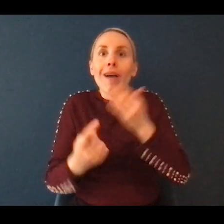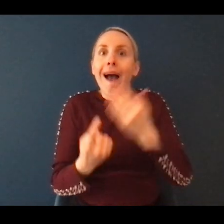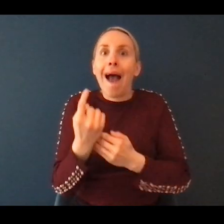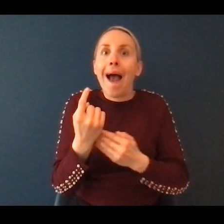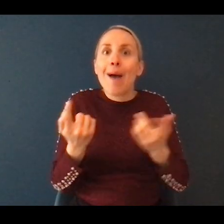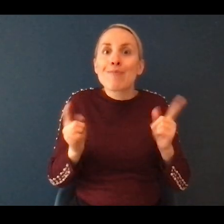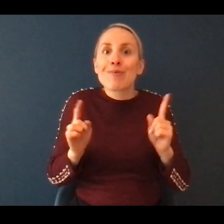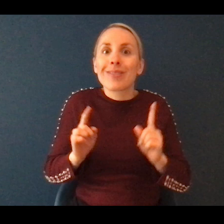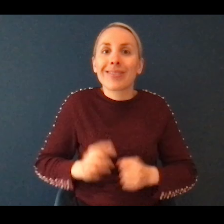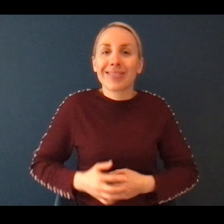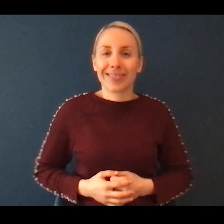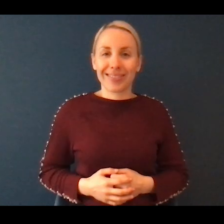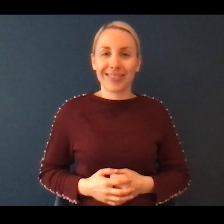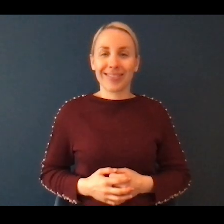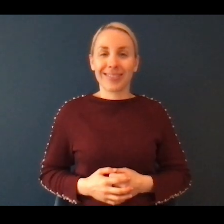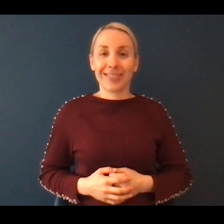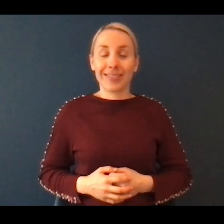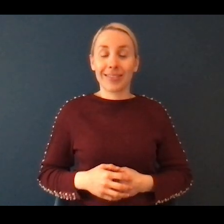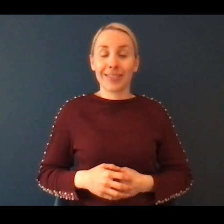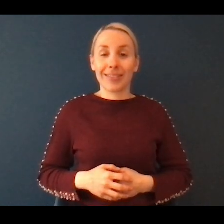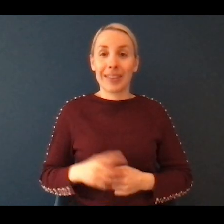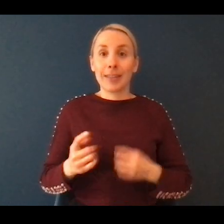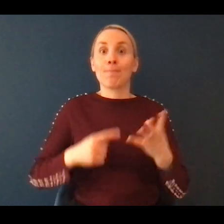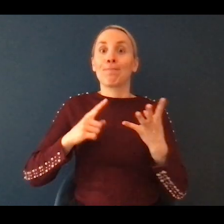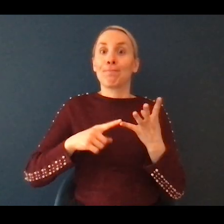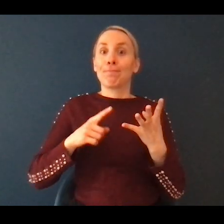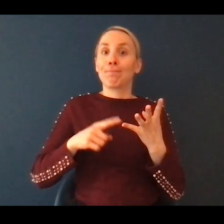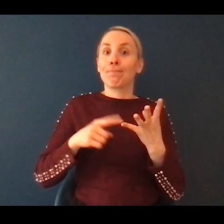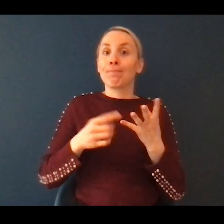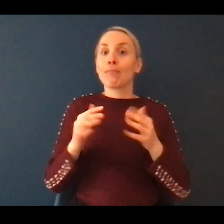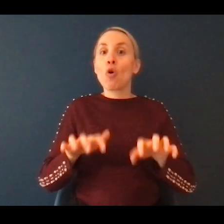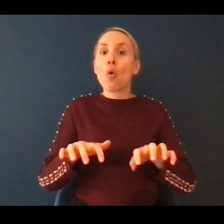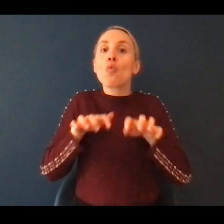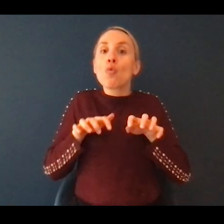that we'll move forward to some of the audience questions and we're going to try and round